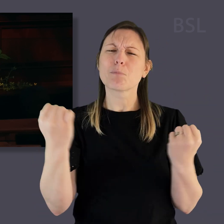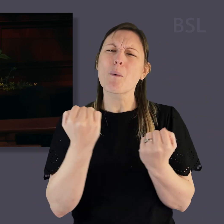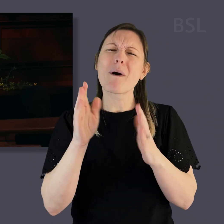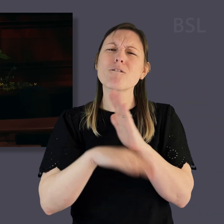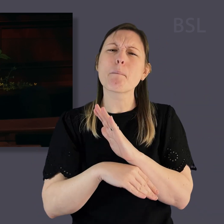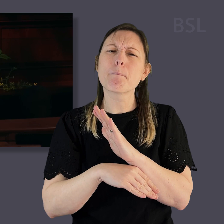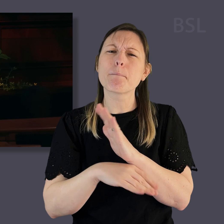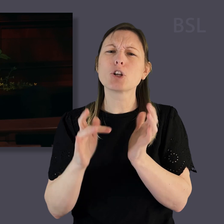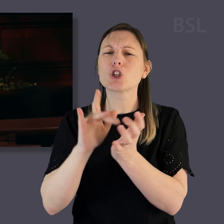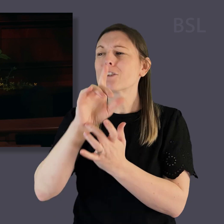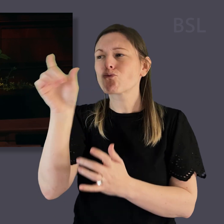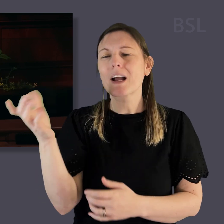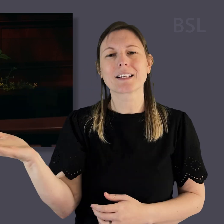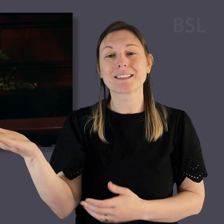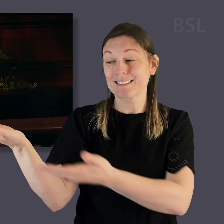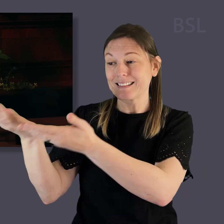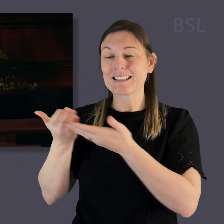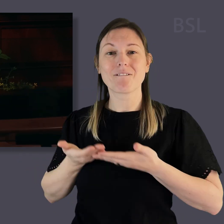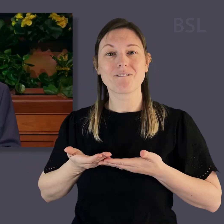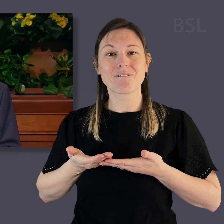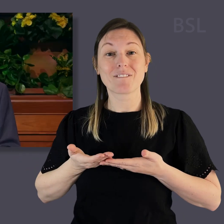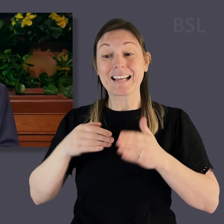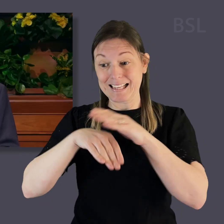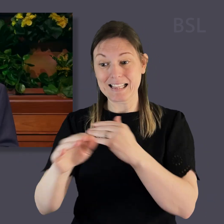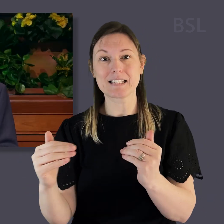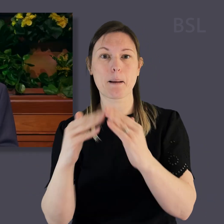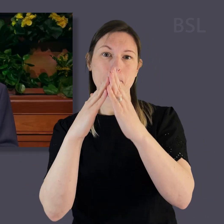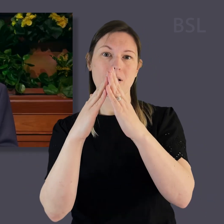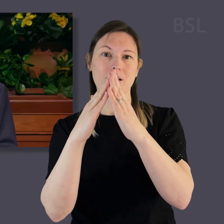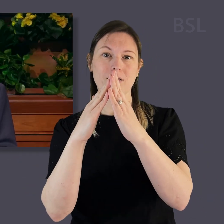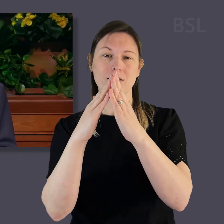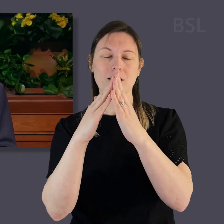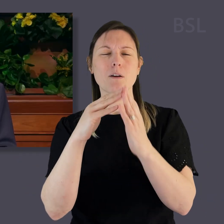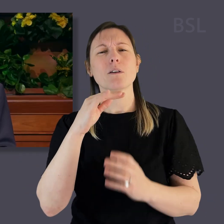as we make and keep temple covenants. President Russell M. Nelson has taught,